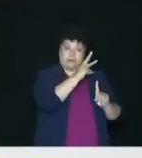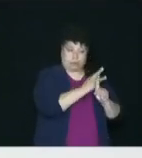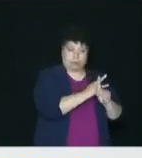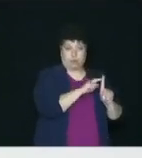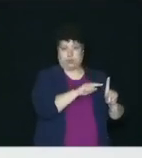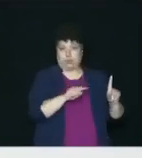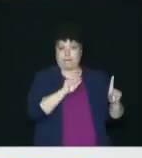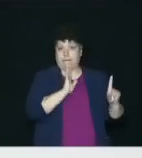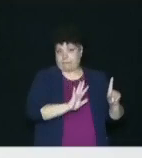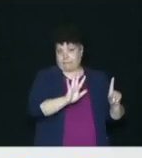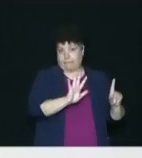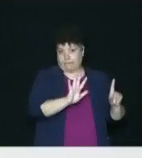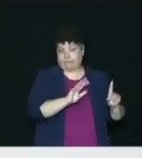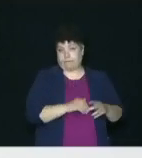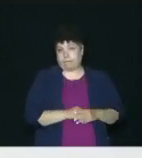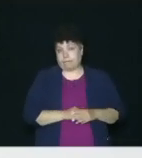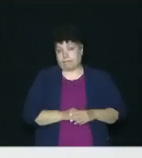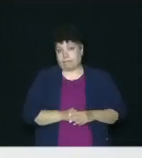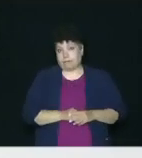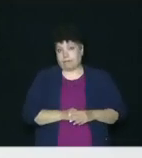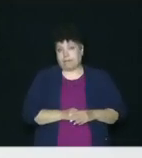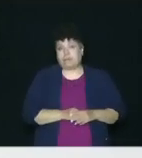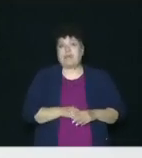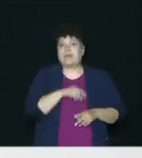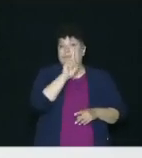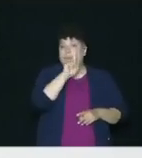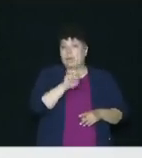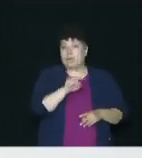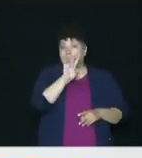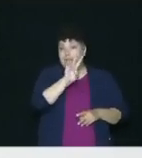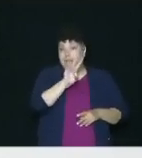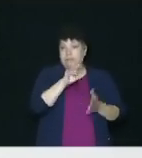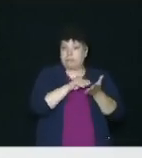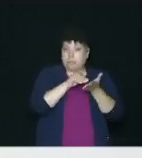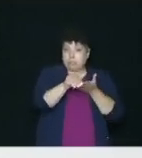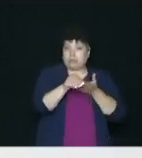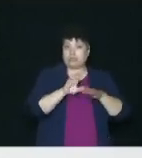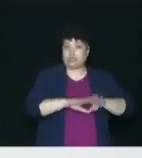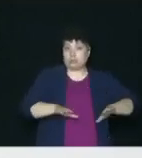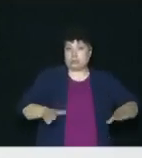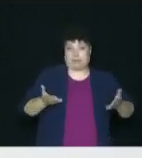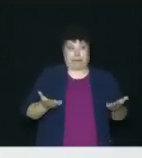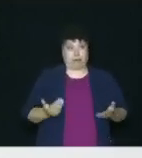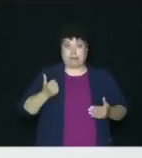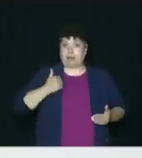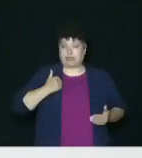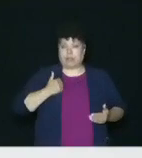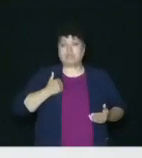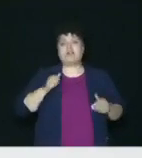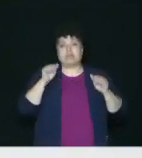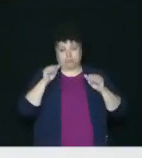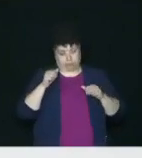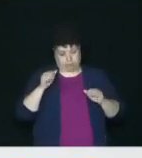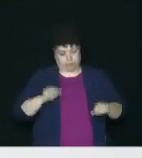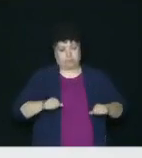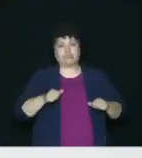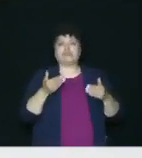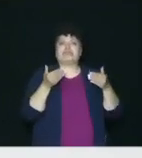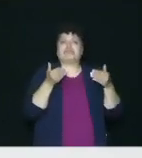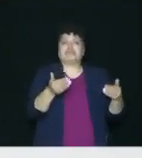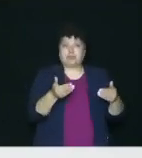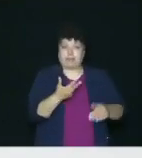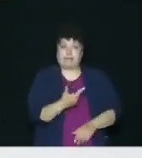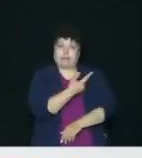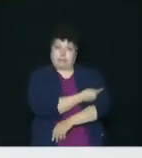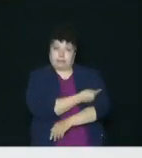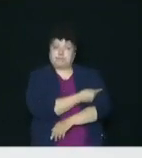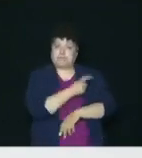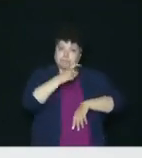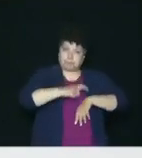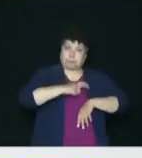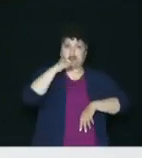AND ITS USE FOR CHILDREN.